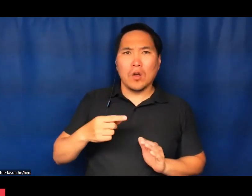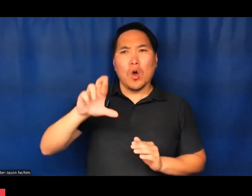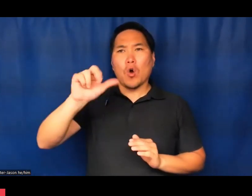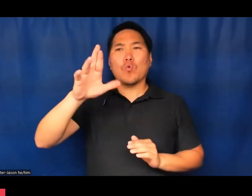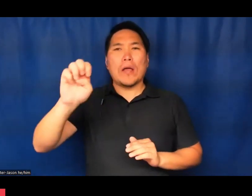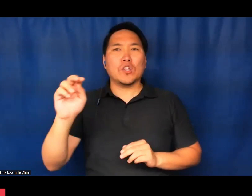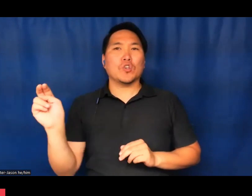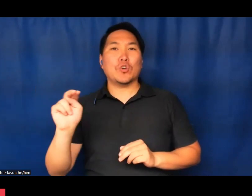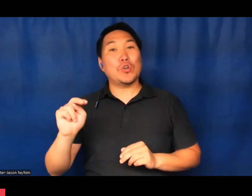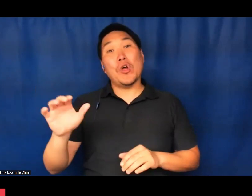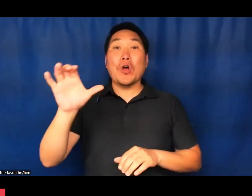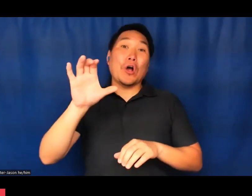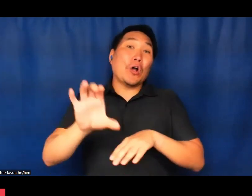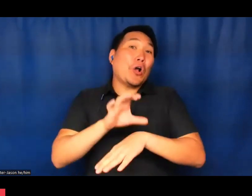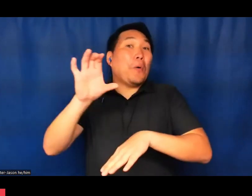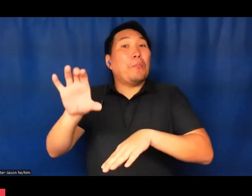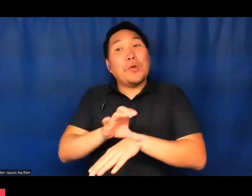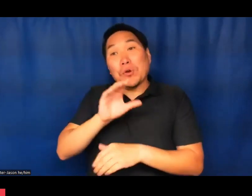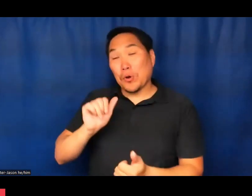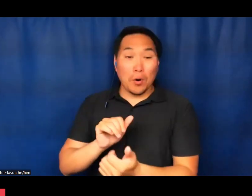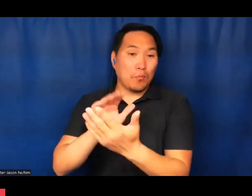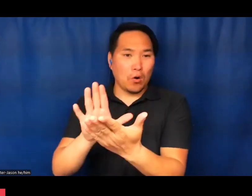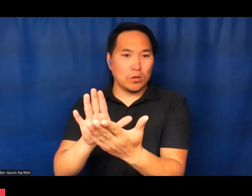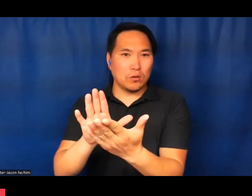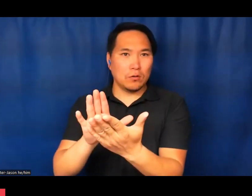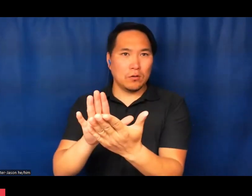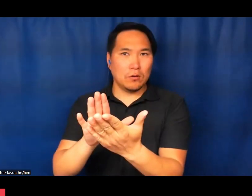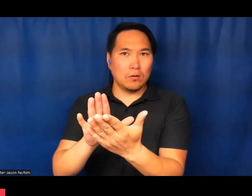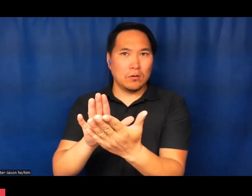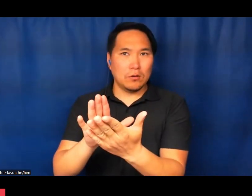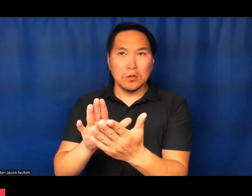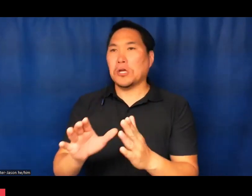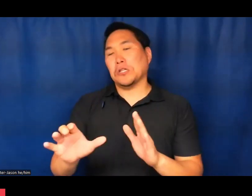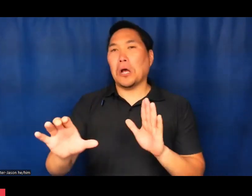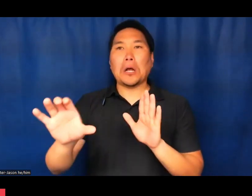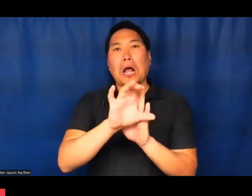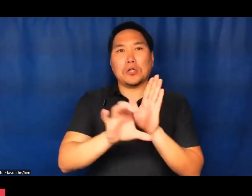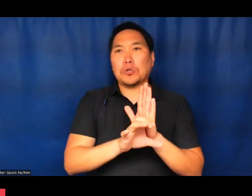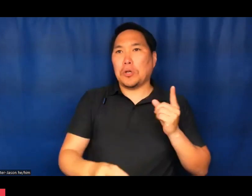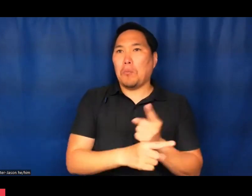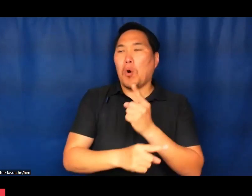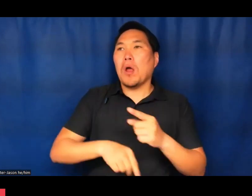computer simulated type of approach is constitutionally sound, but looking at actual demographic data